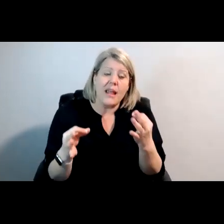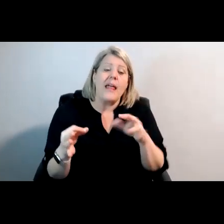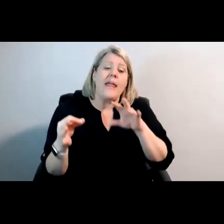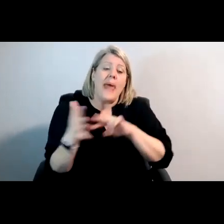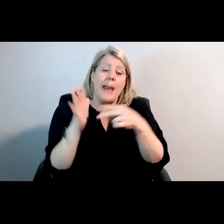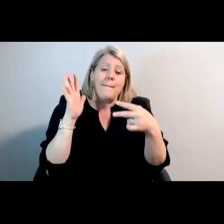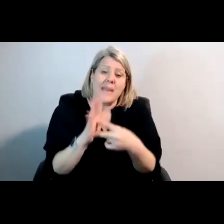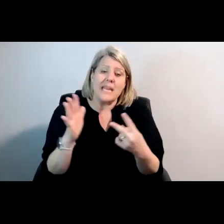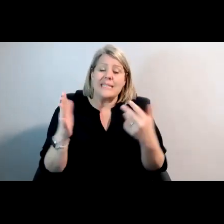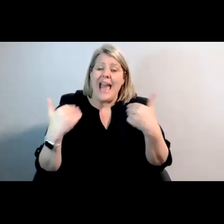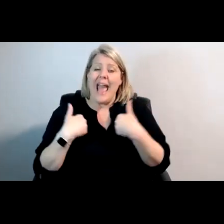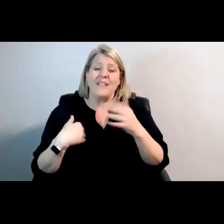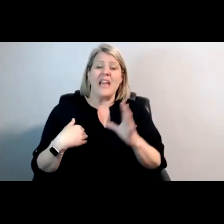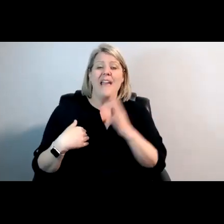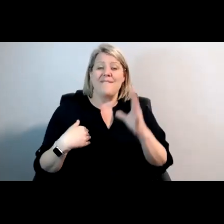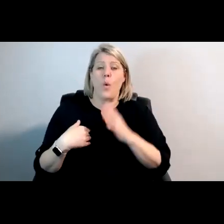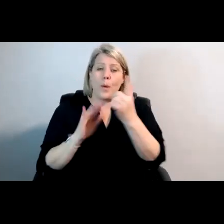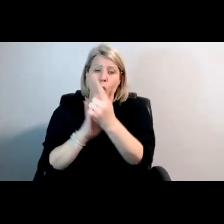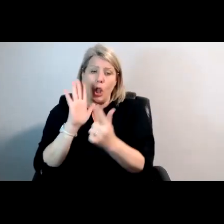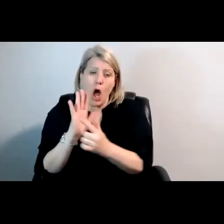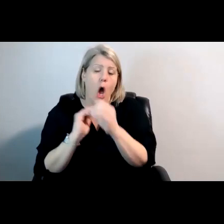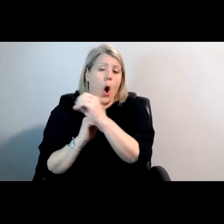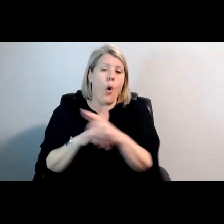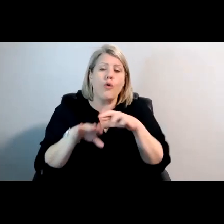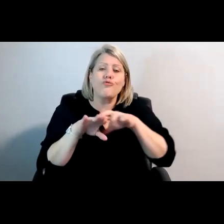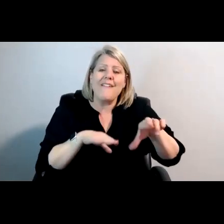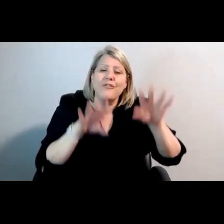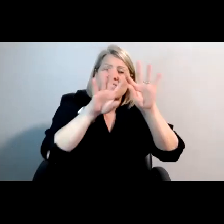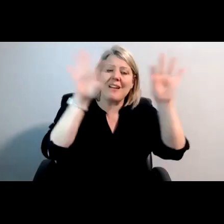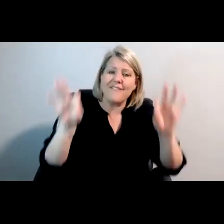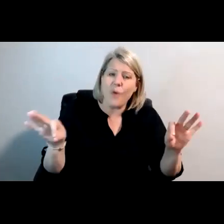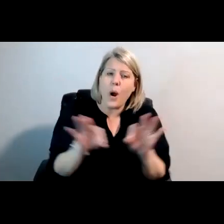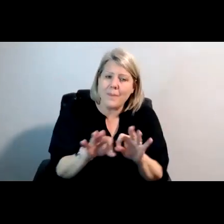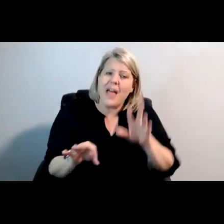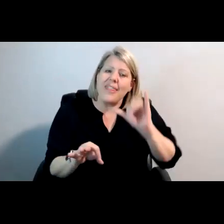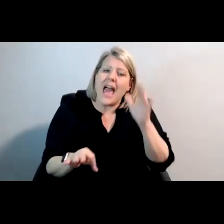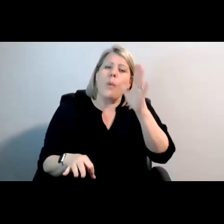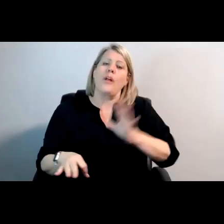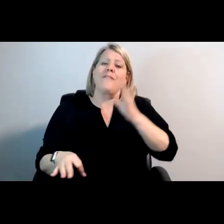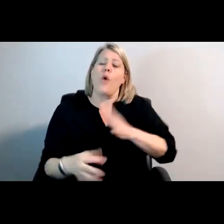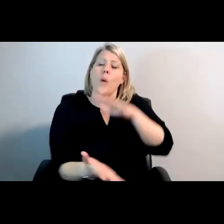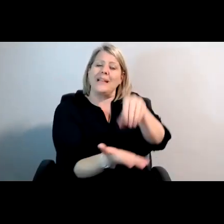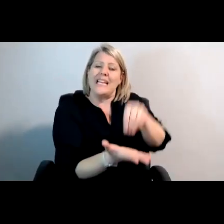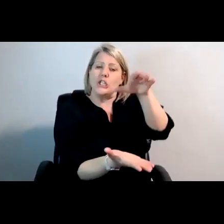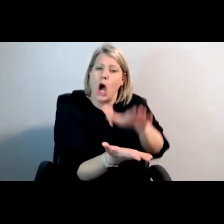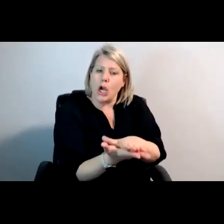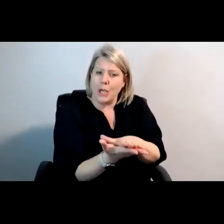either a form in statute or referencing a form, the possibility of a form that formally documents the supported decision-making arrangement.